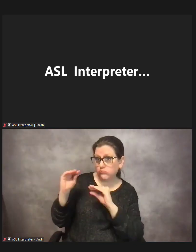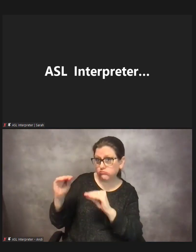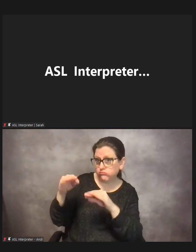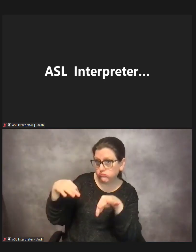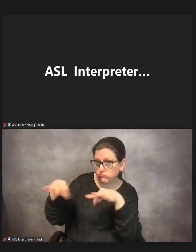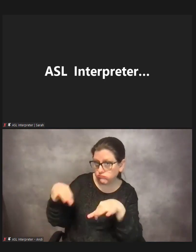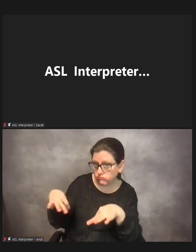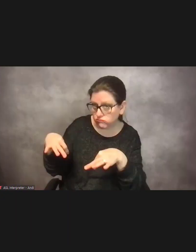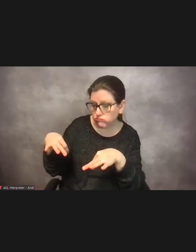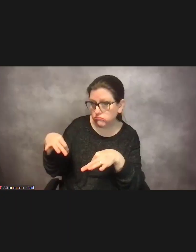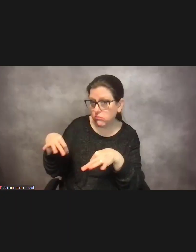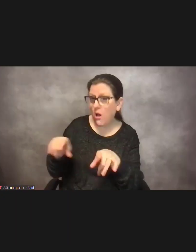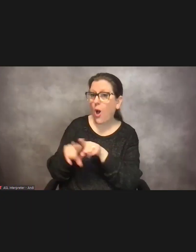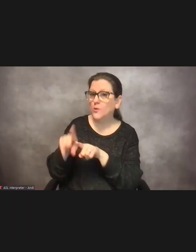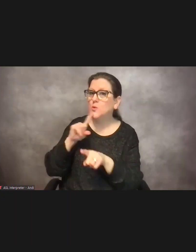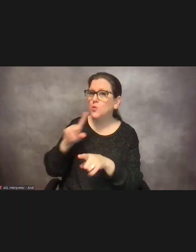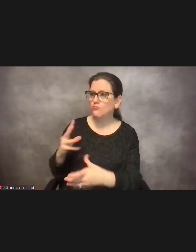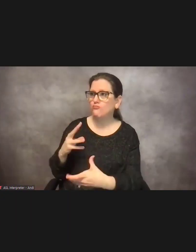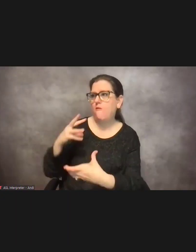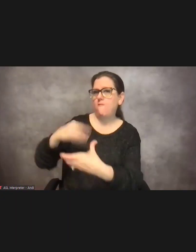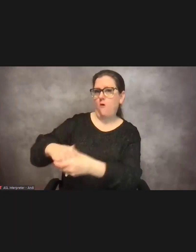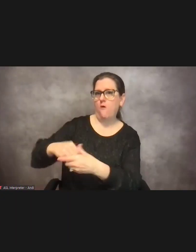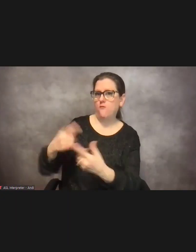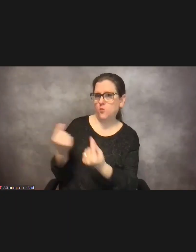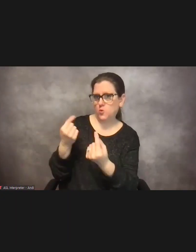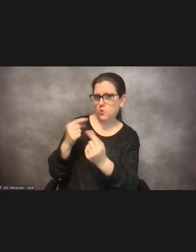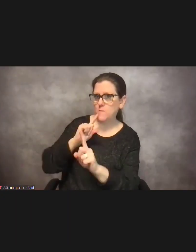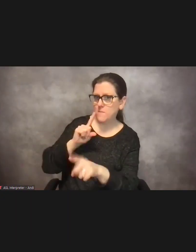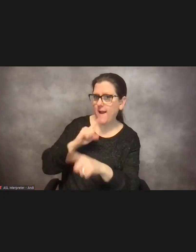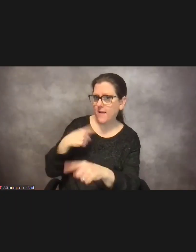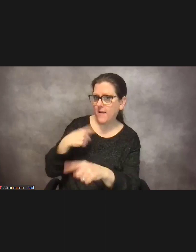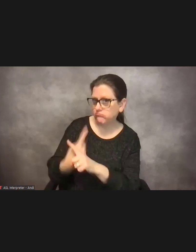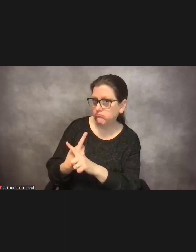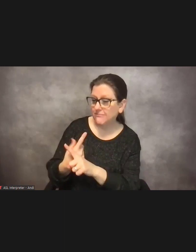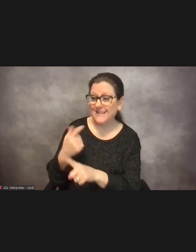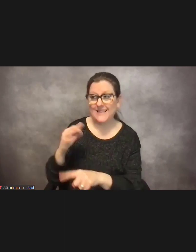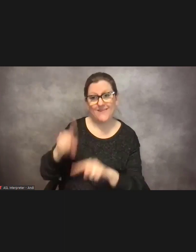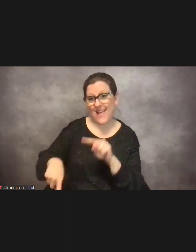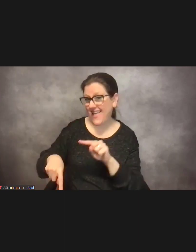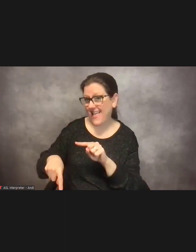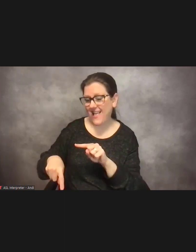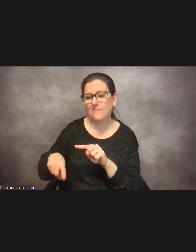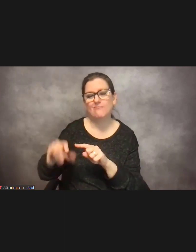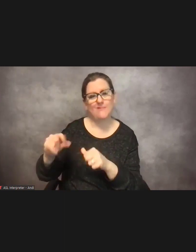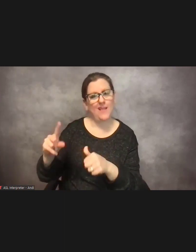understand your instructions and to participate in that.